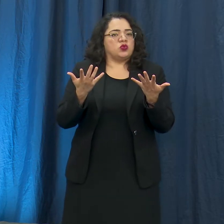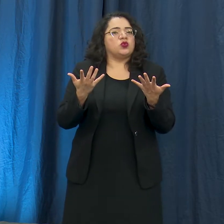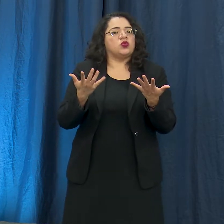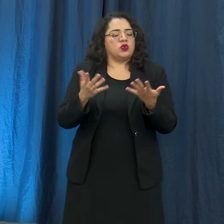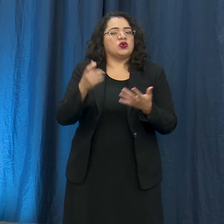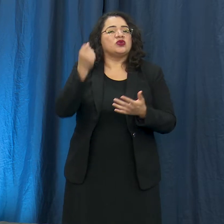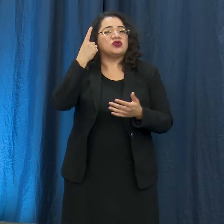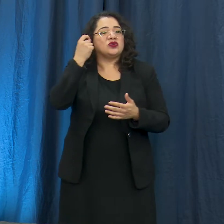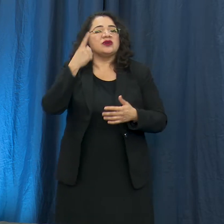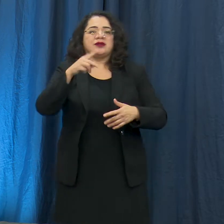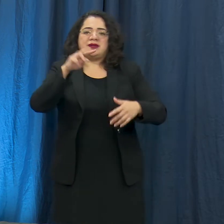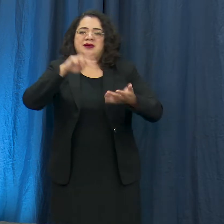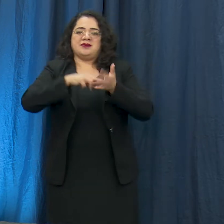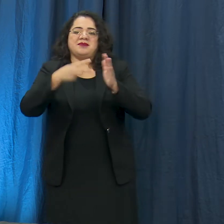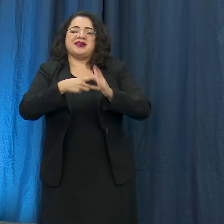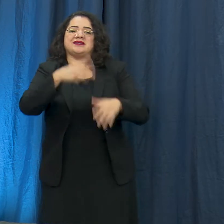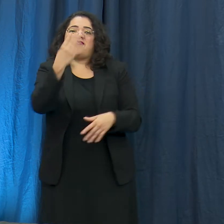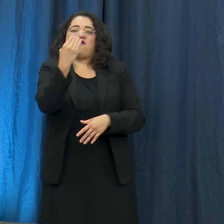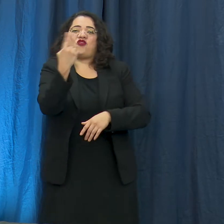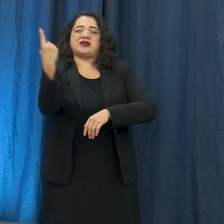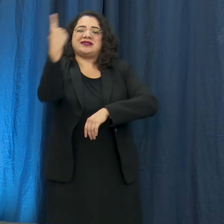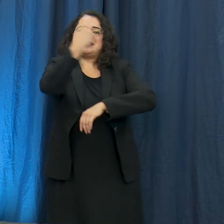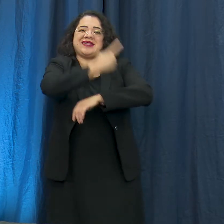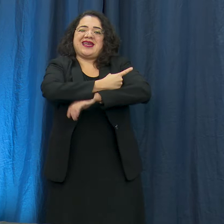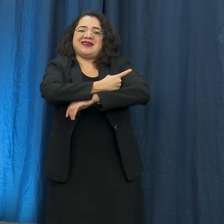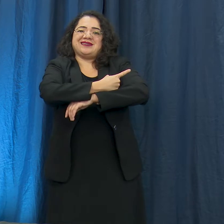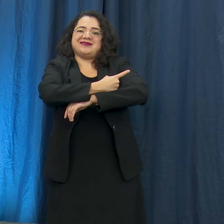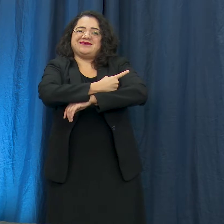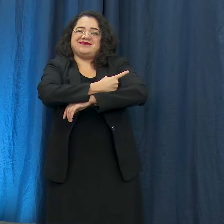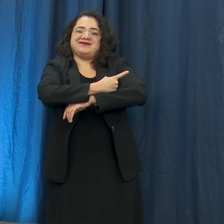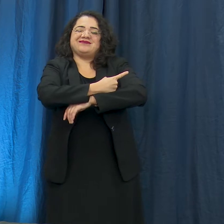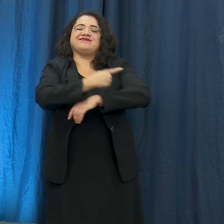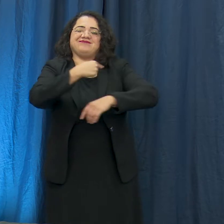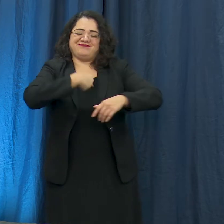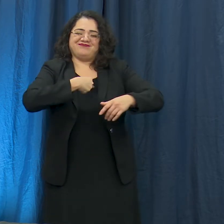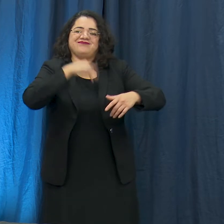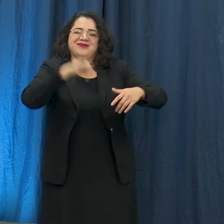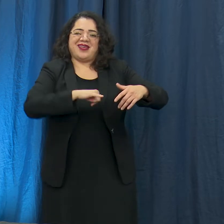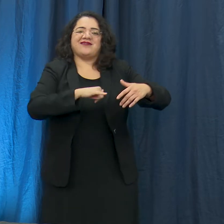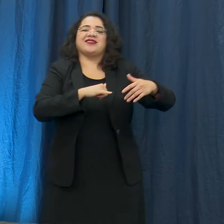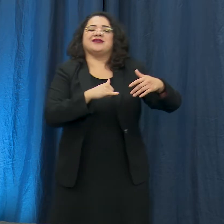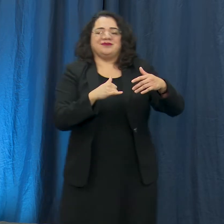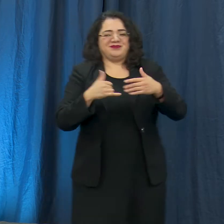of being in close contact with a person who had or was believed to have had the